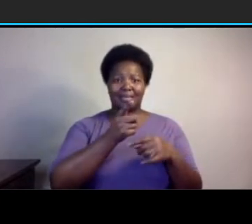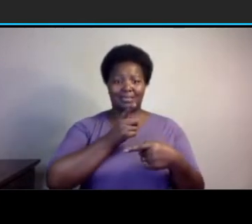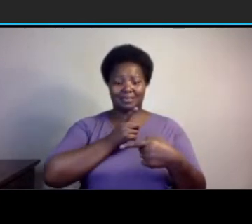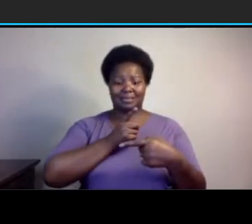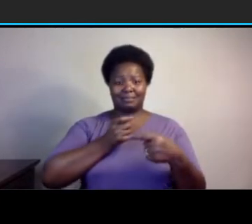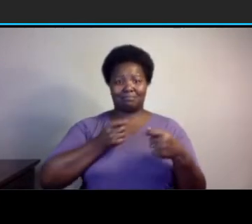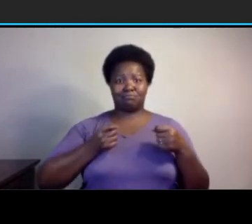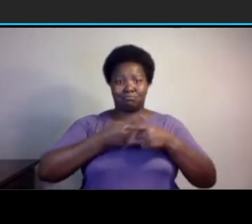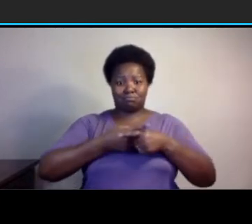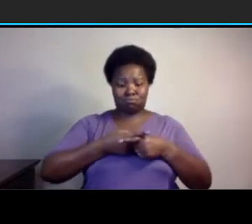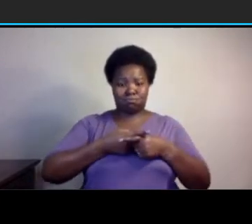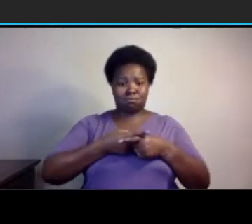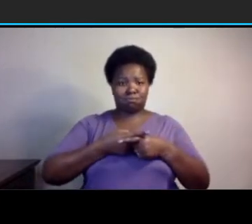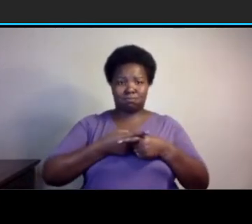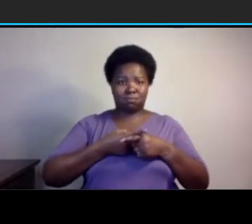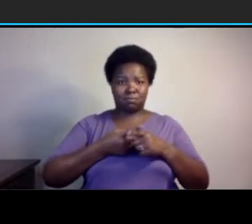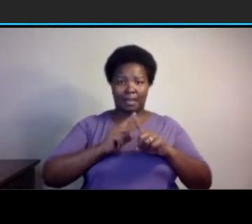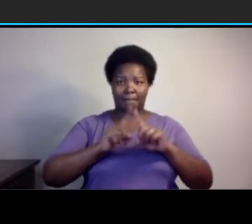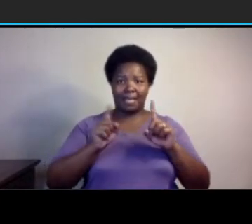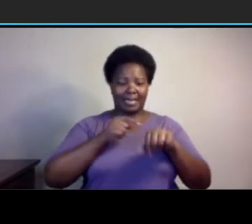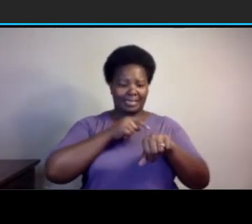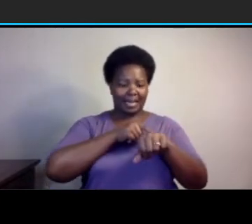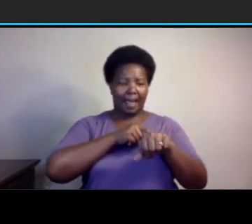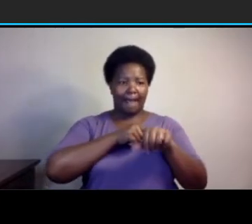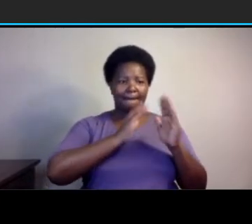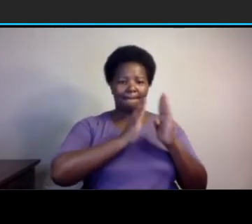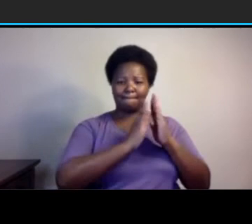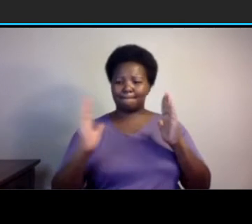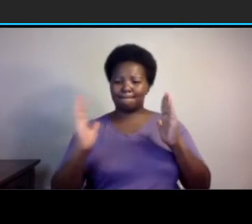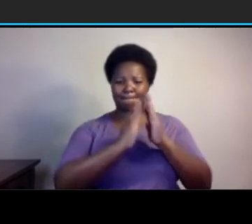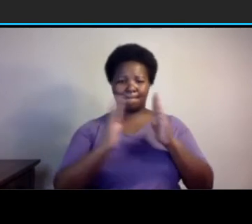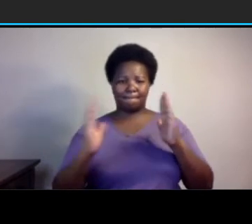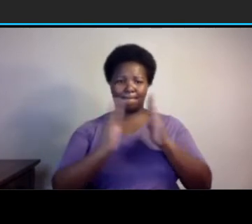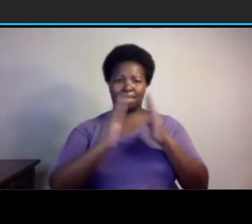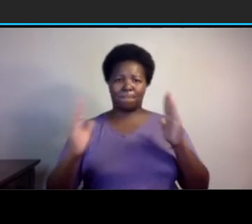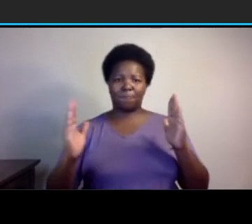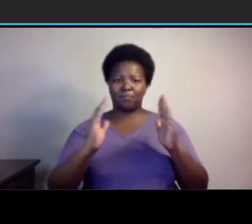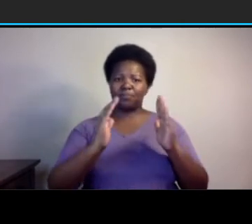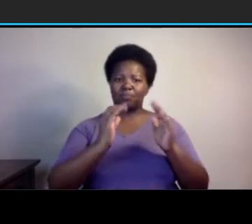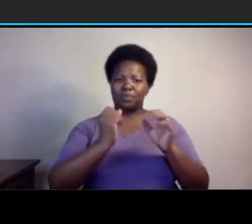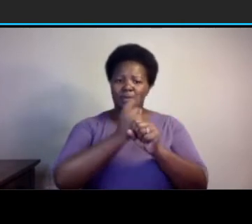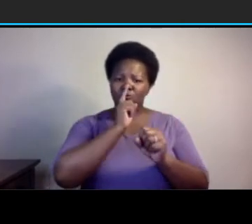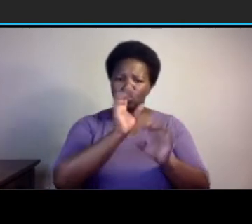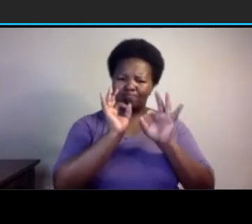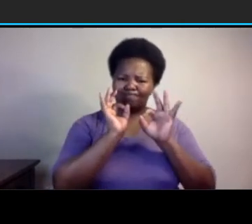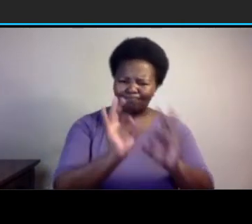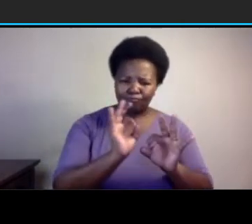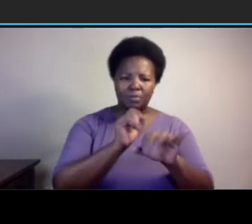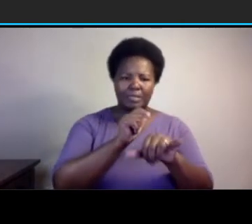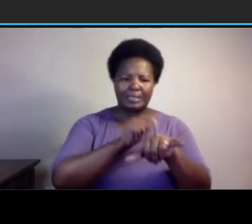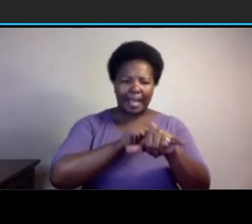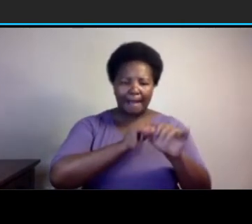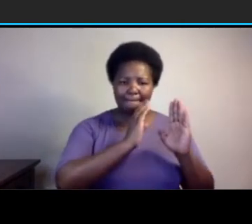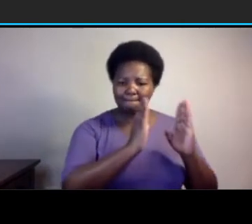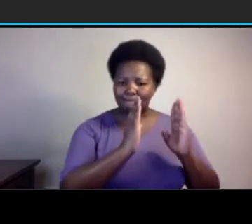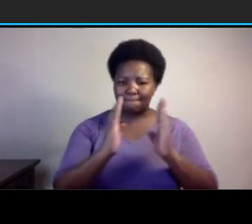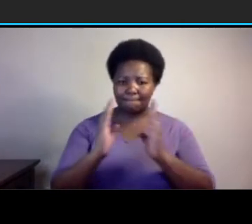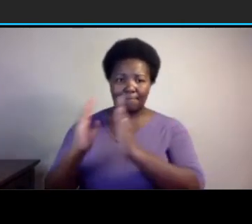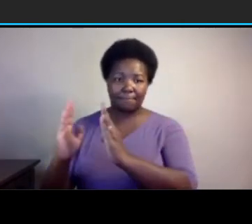uh signal timing to make it the most efficient uh and then hopefully by not hopefully that's why